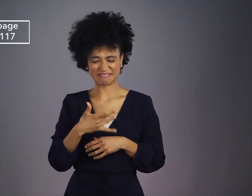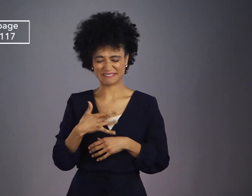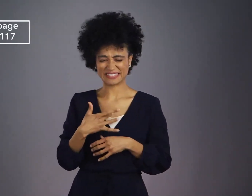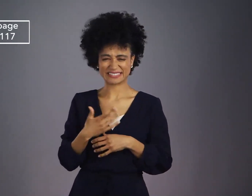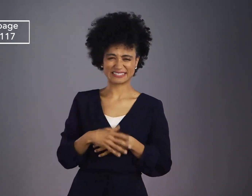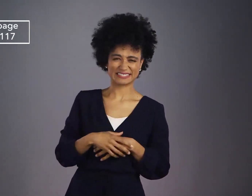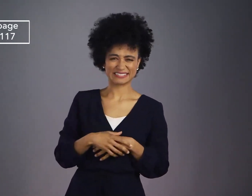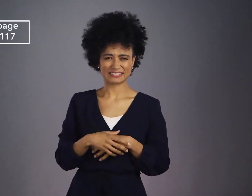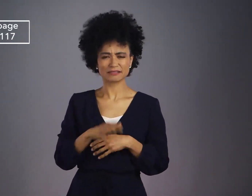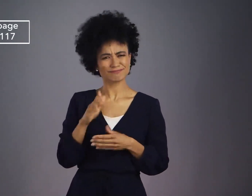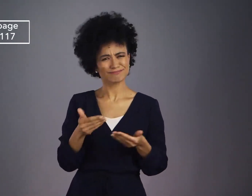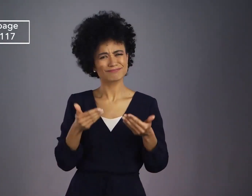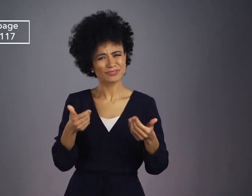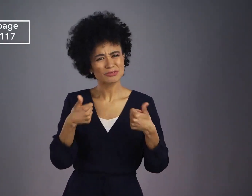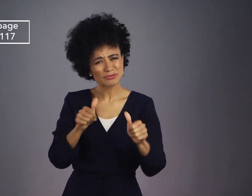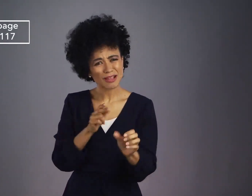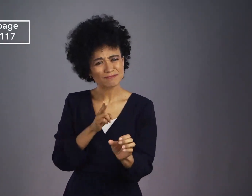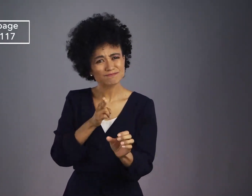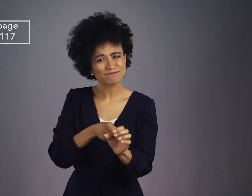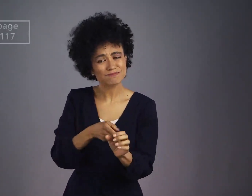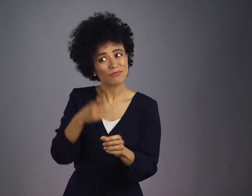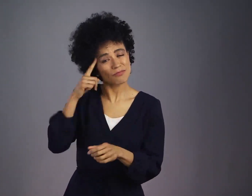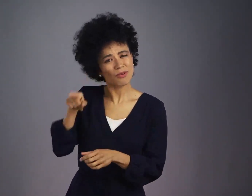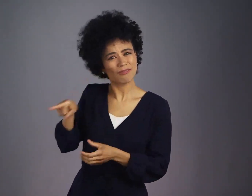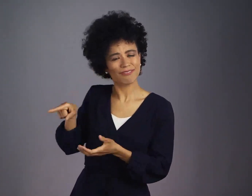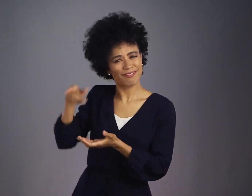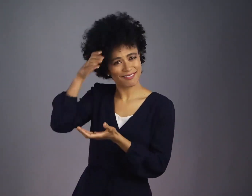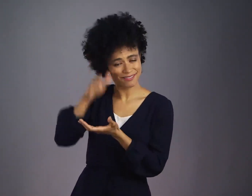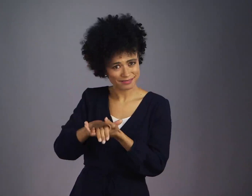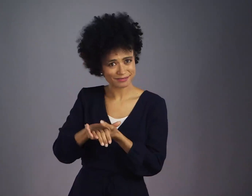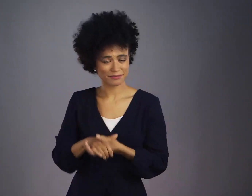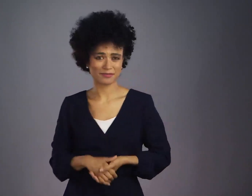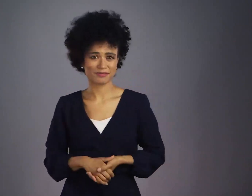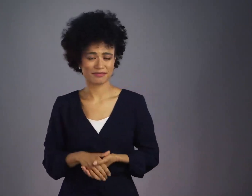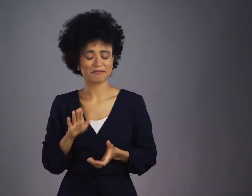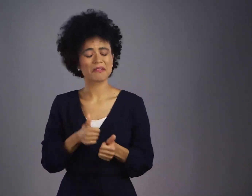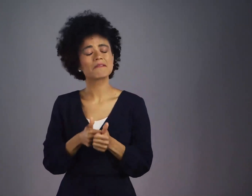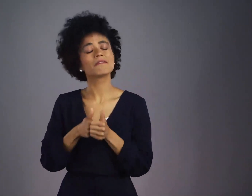as the radically changed attitude toward him which God will show you how to have.